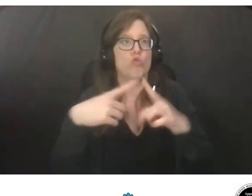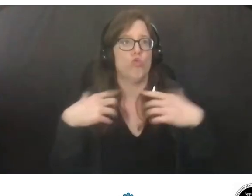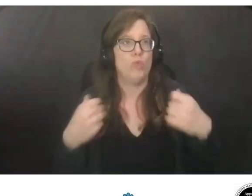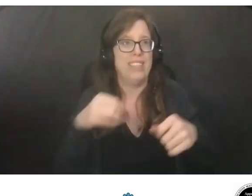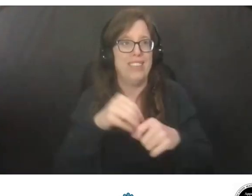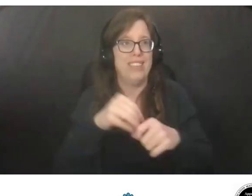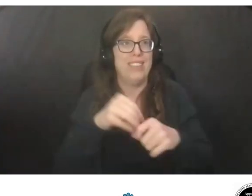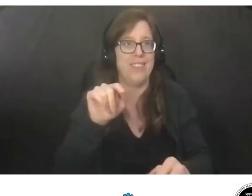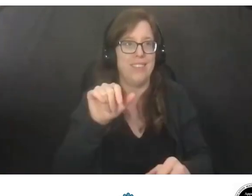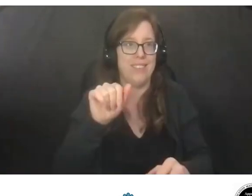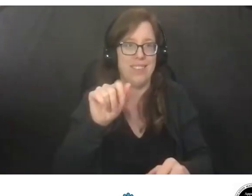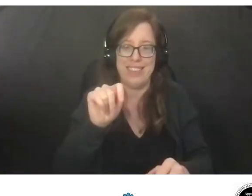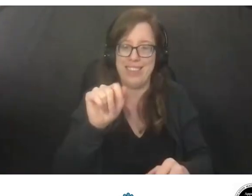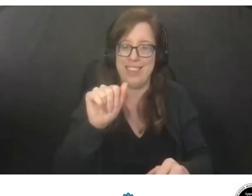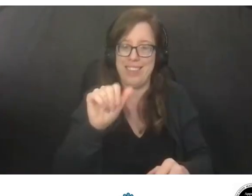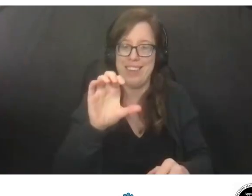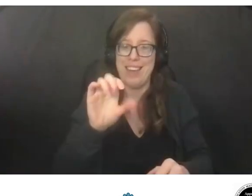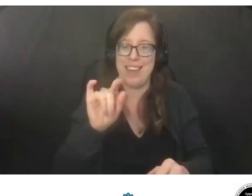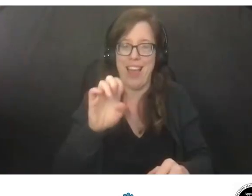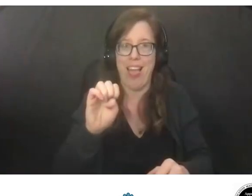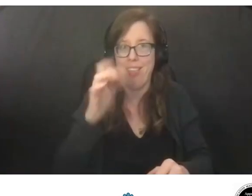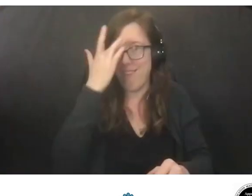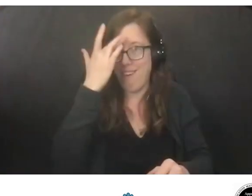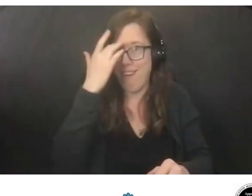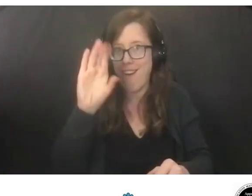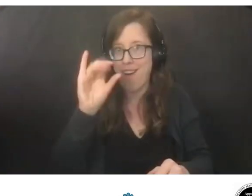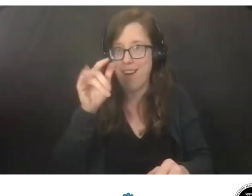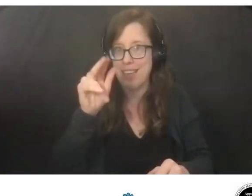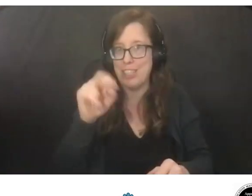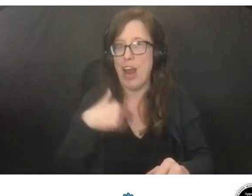This is something I could talk about all day. I know, almost out of time. I'm not going to